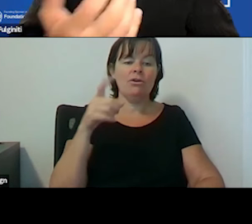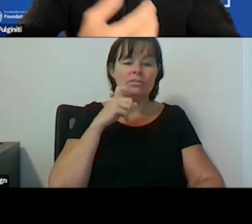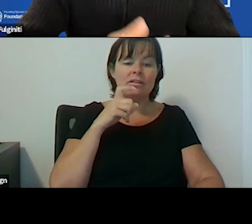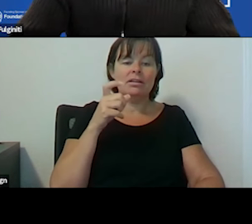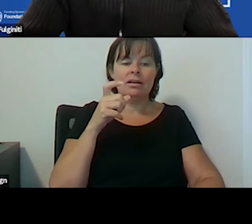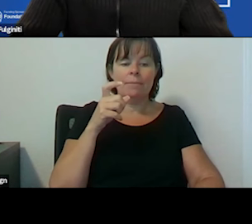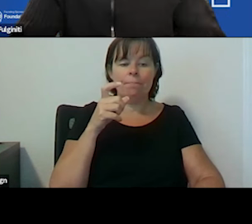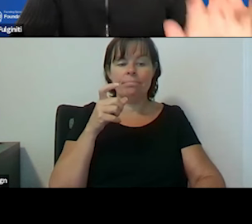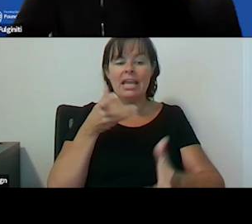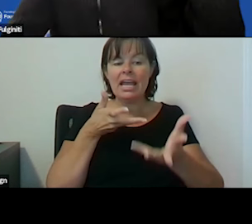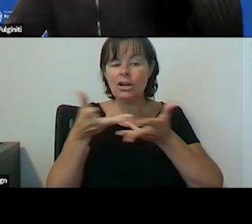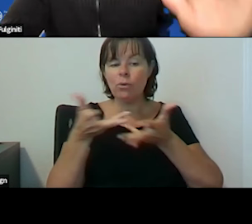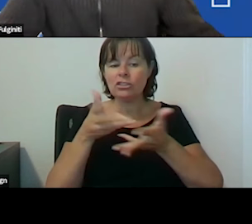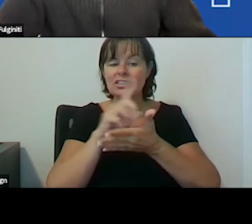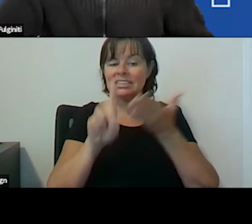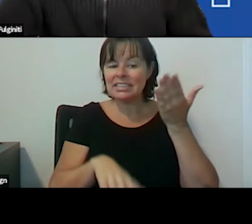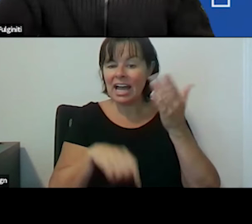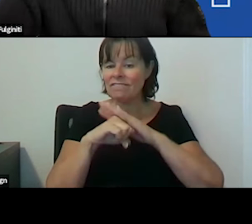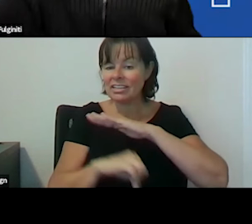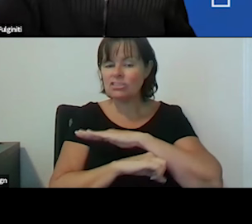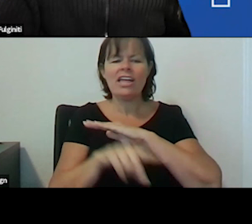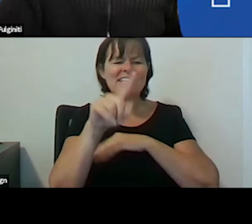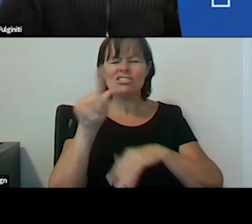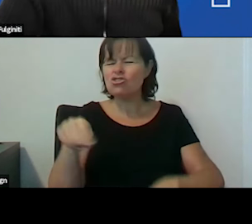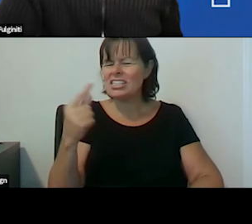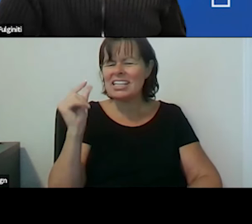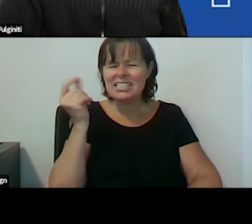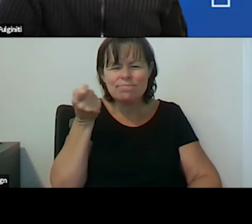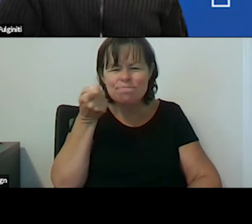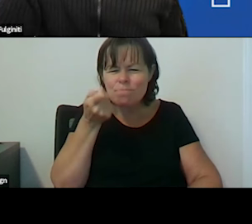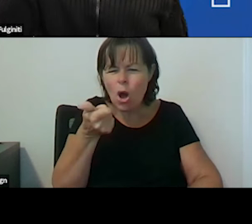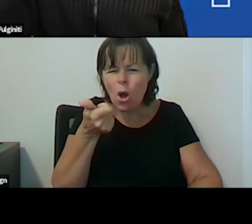they have a short class this is just a small small list there's a lot of things you can do